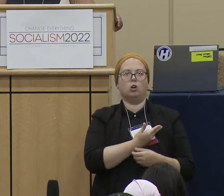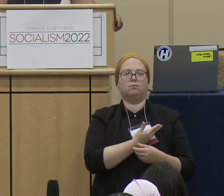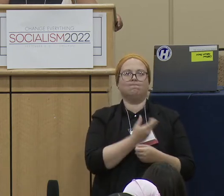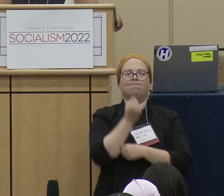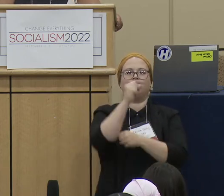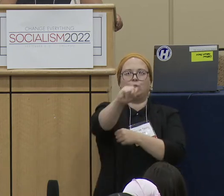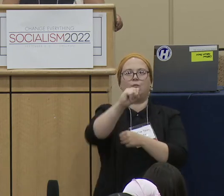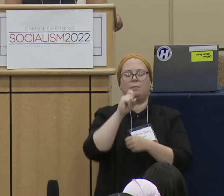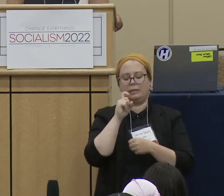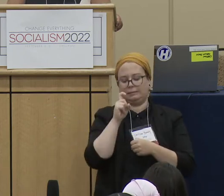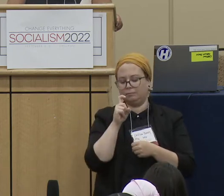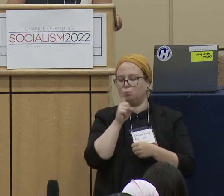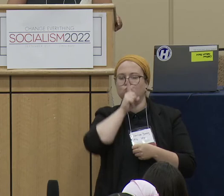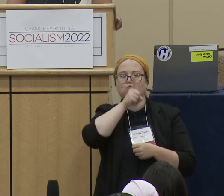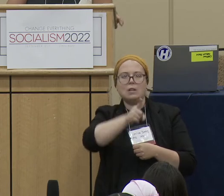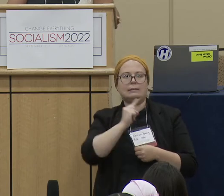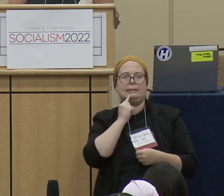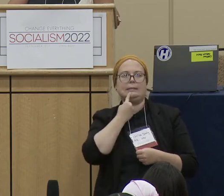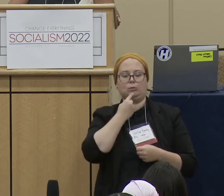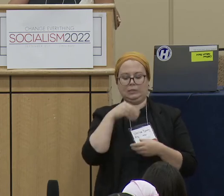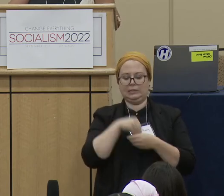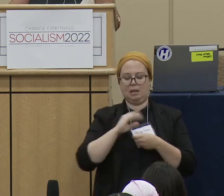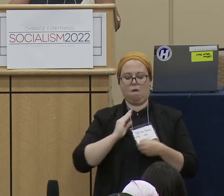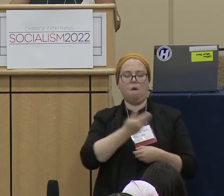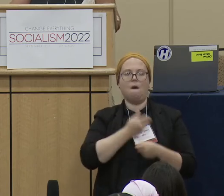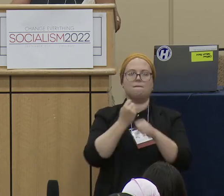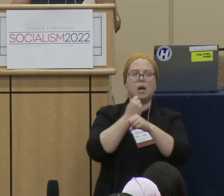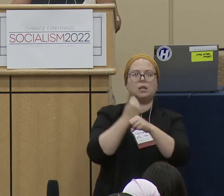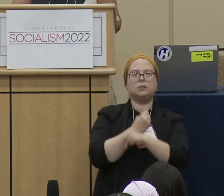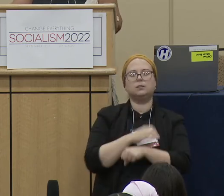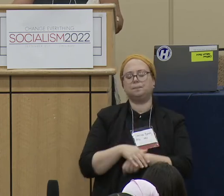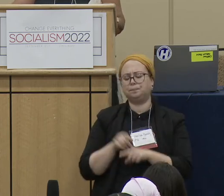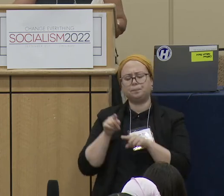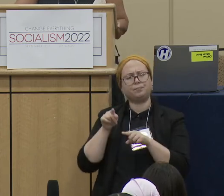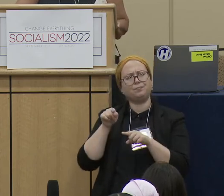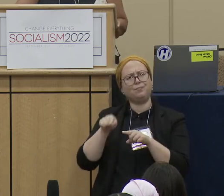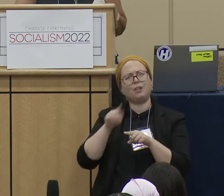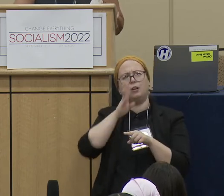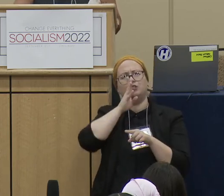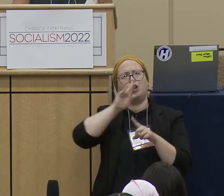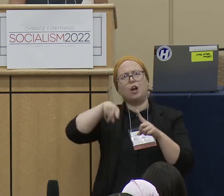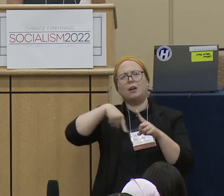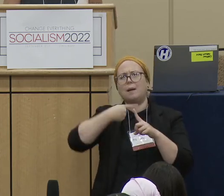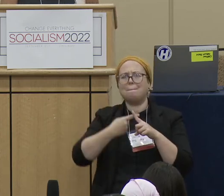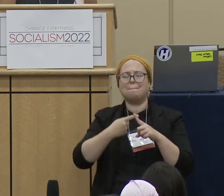taken much more seriously in our fights.